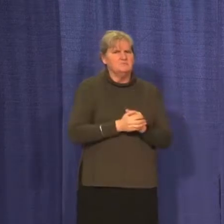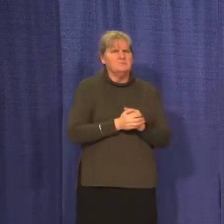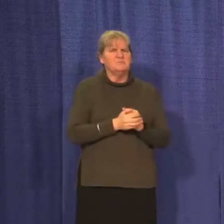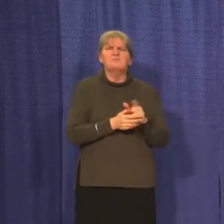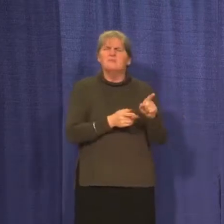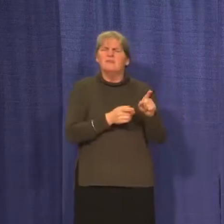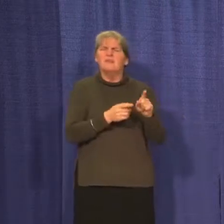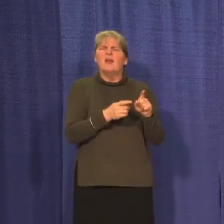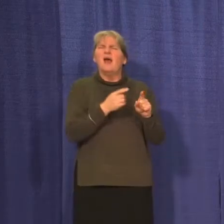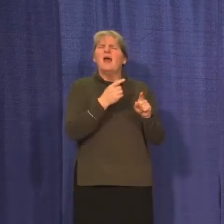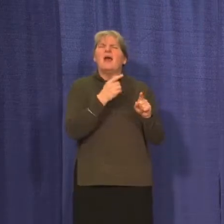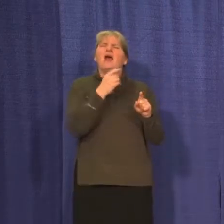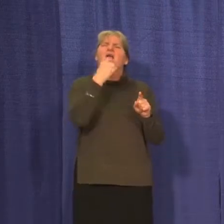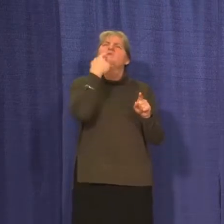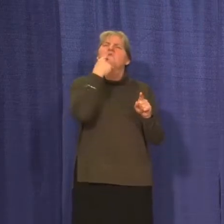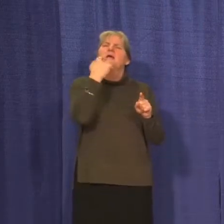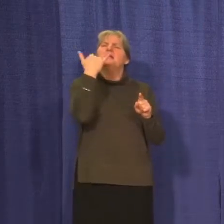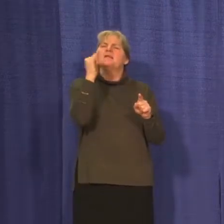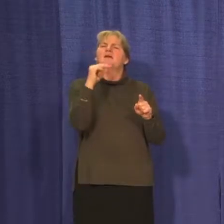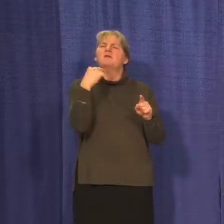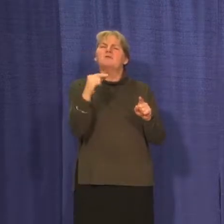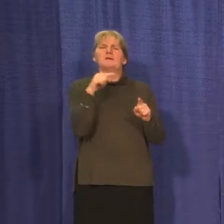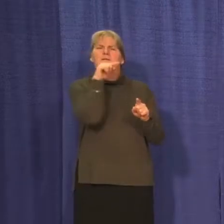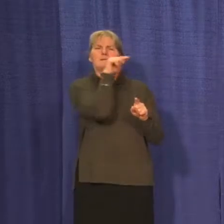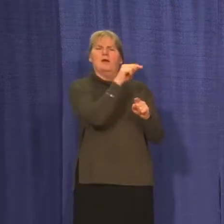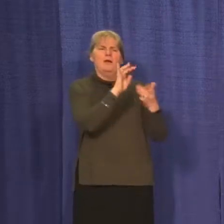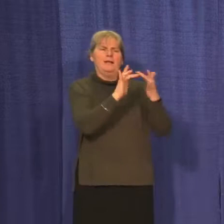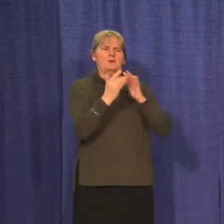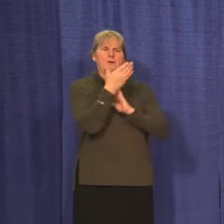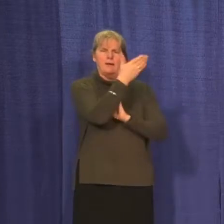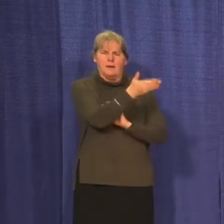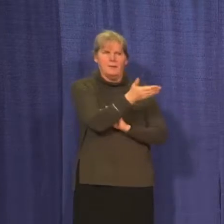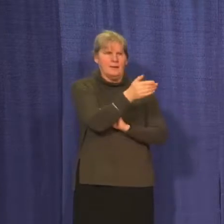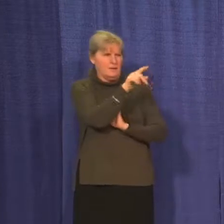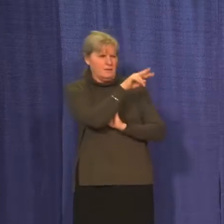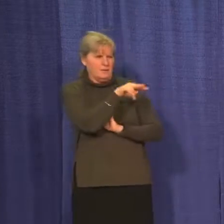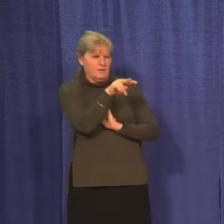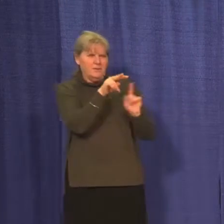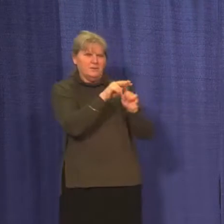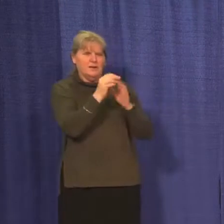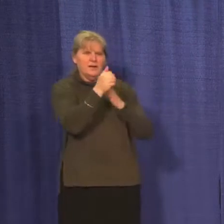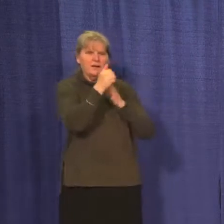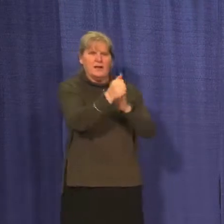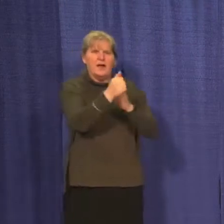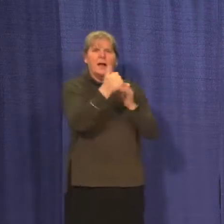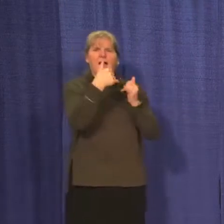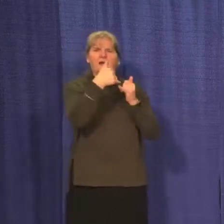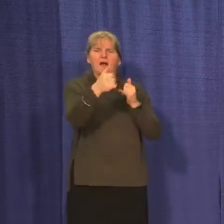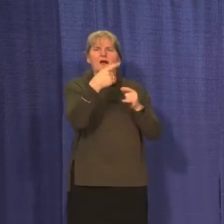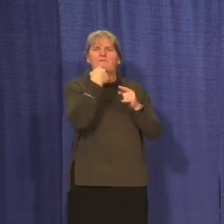See the traffic light posters online for more details, and look for the section that says guidelines for living and